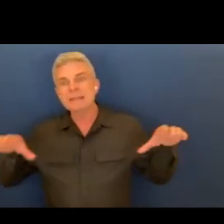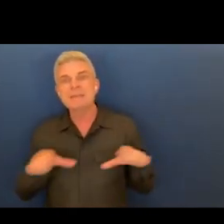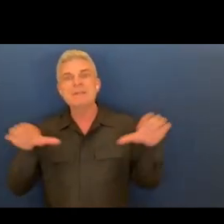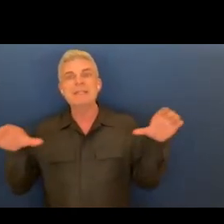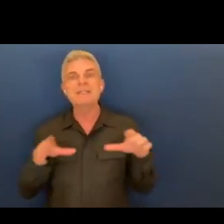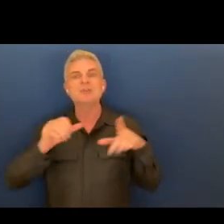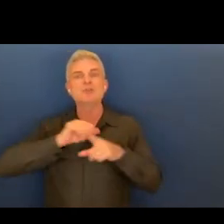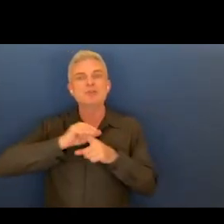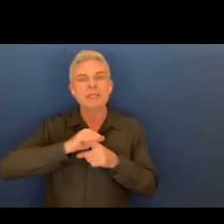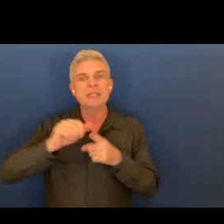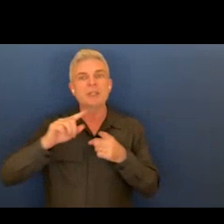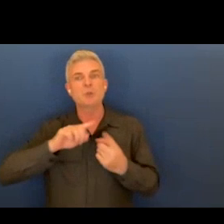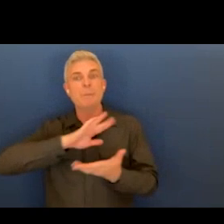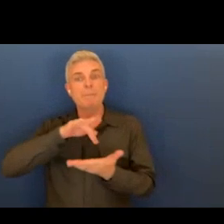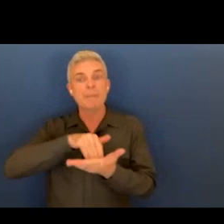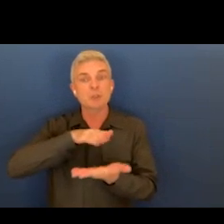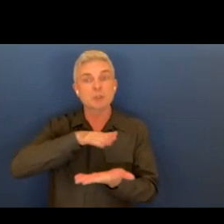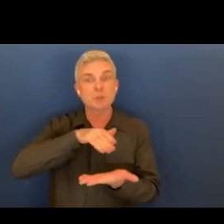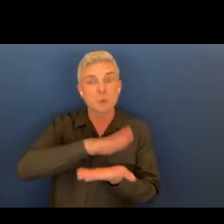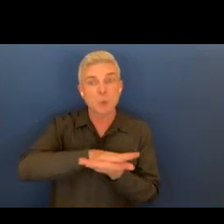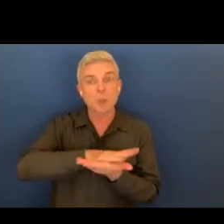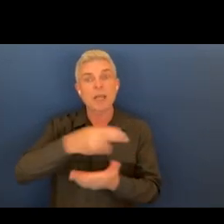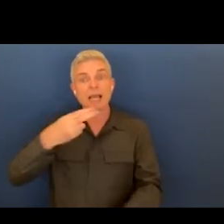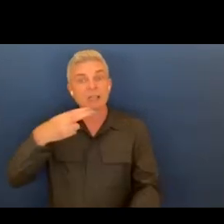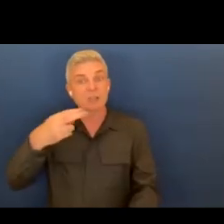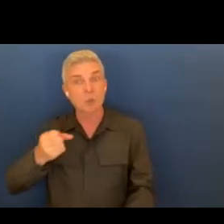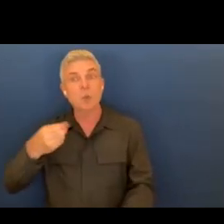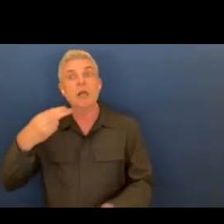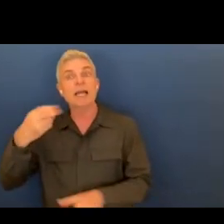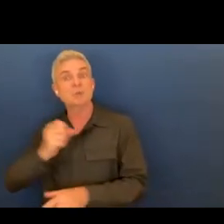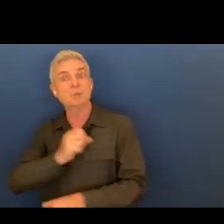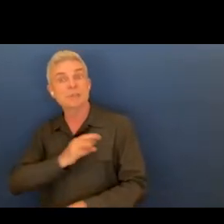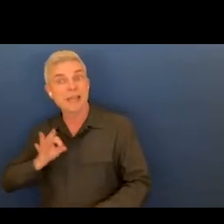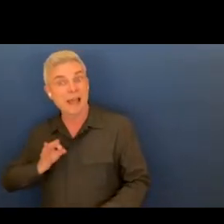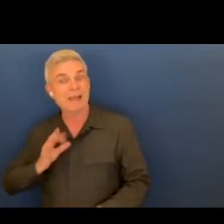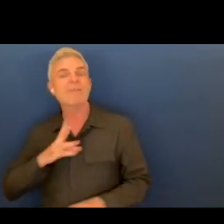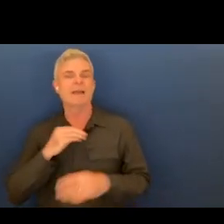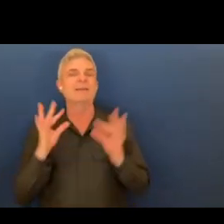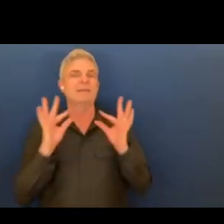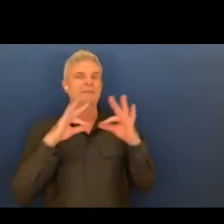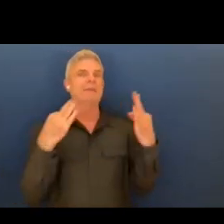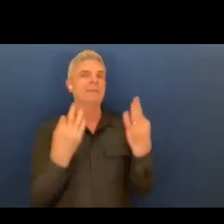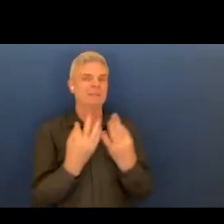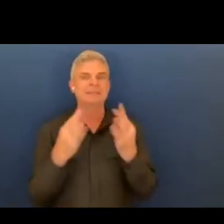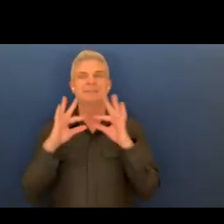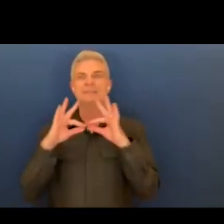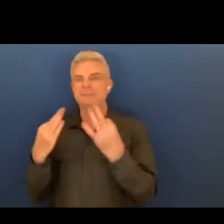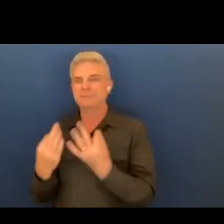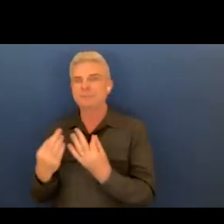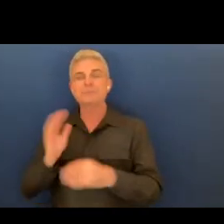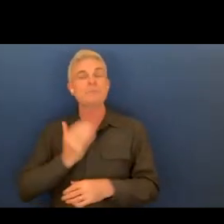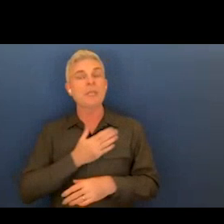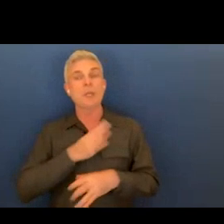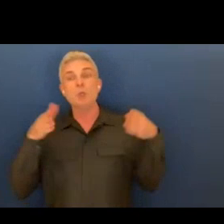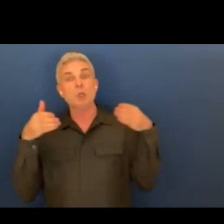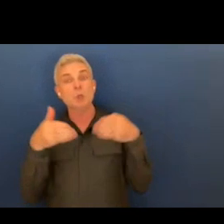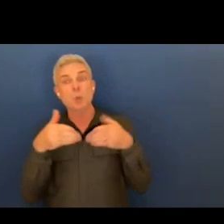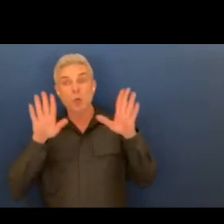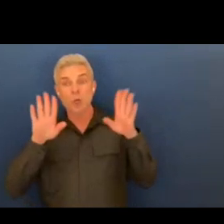to middle schoolers, high schoolers, high school staff and families. Our core audience is students